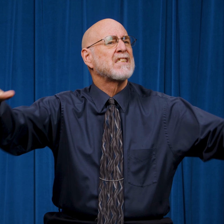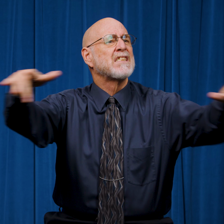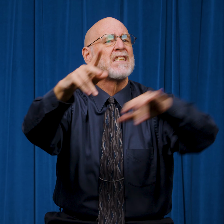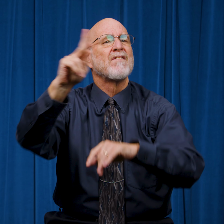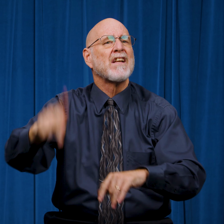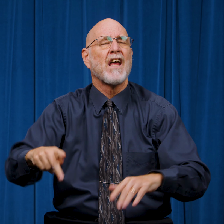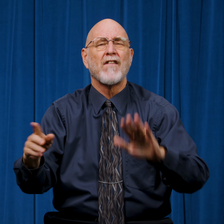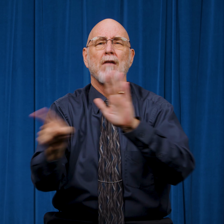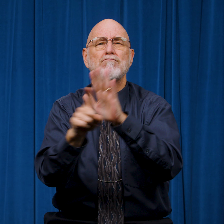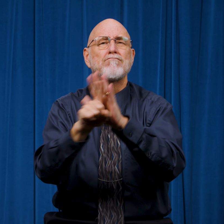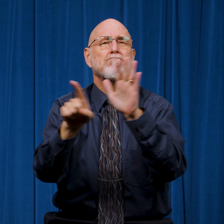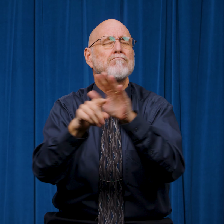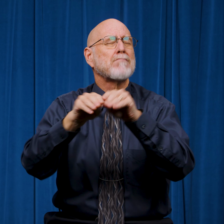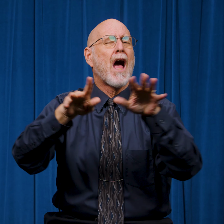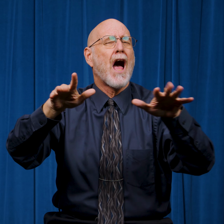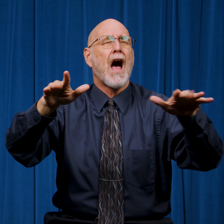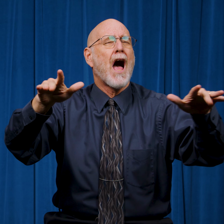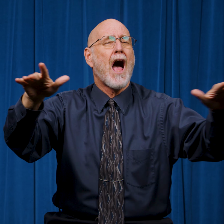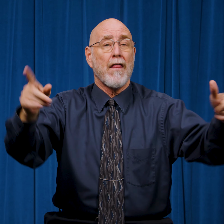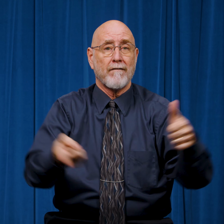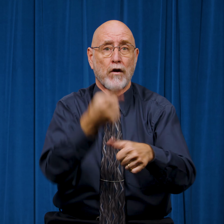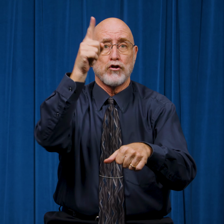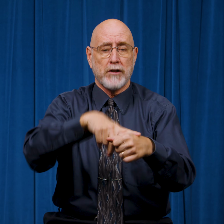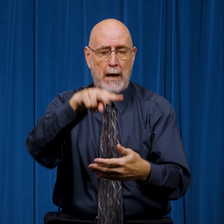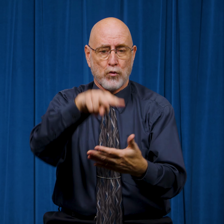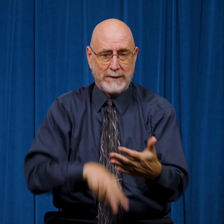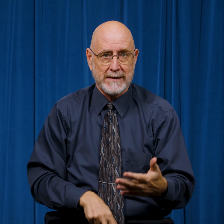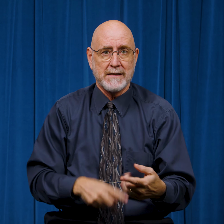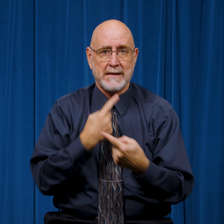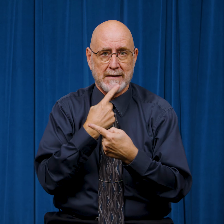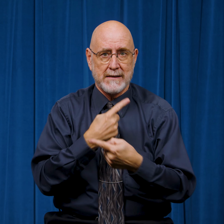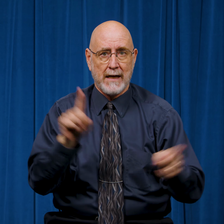to announce the first public reading of the Declaration of Independence.